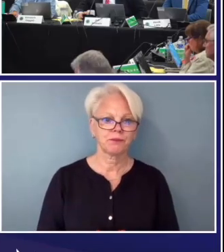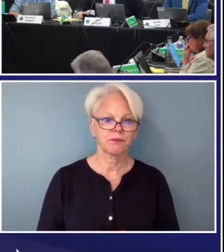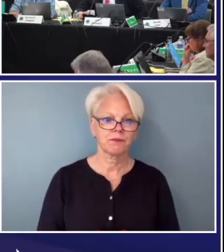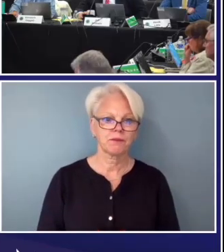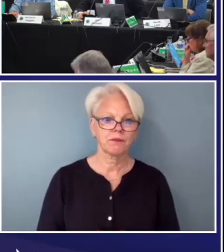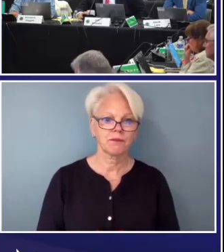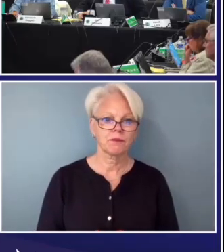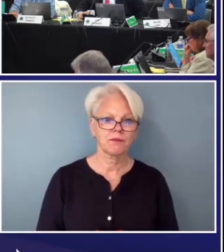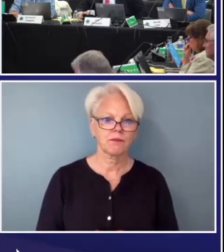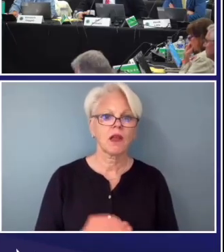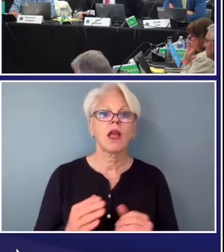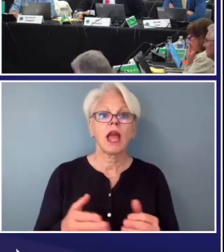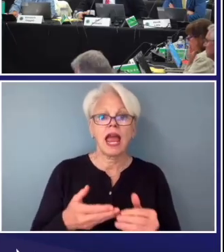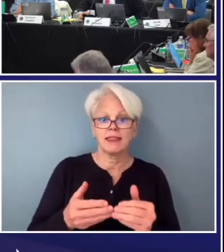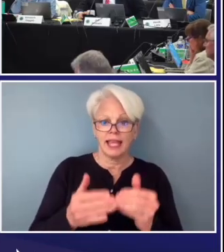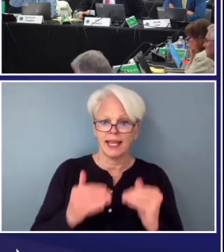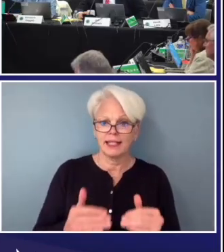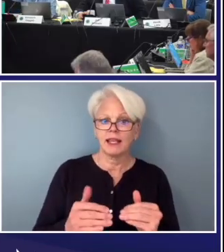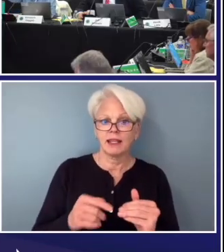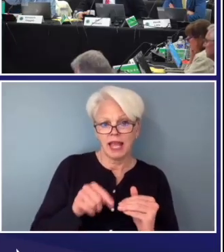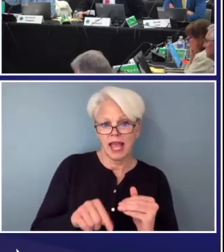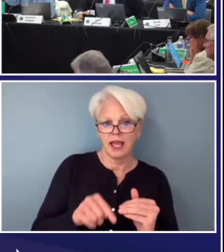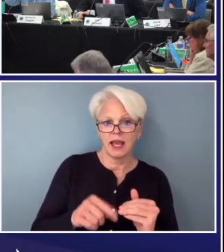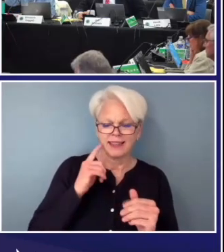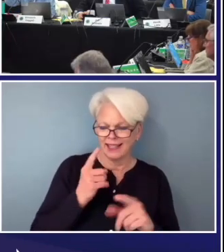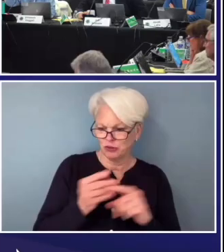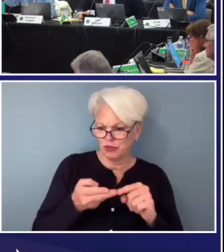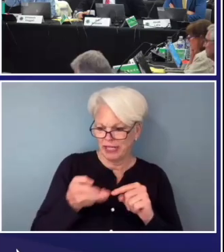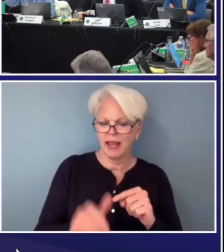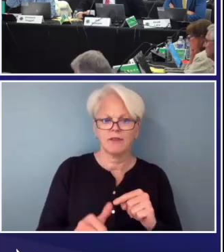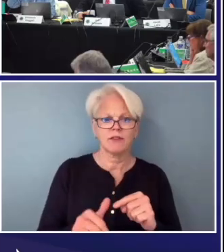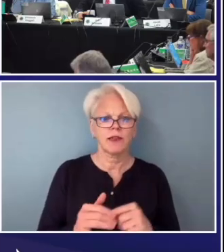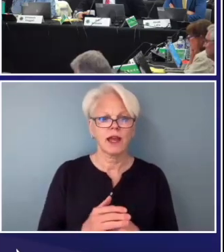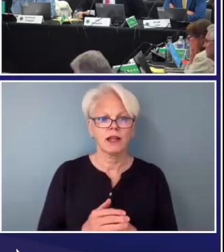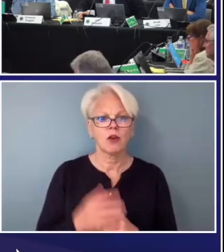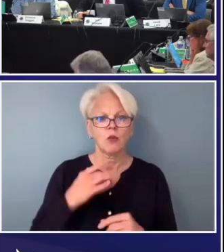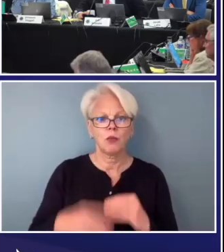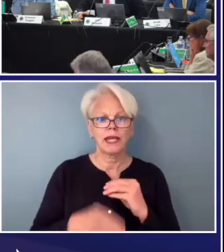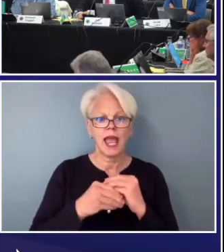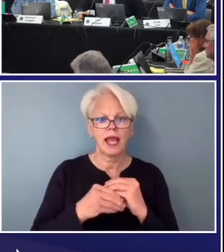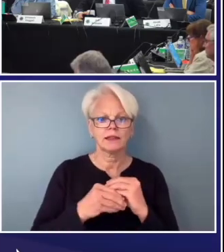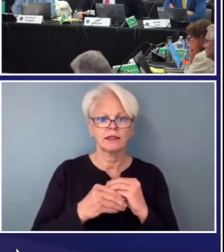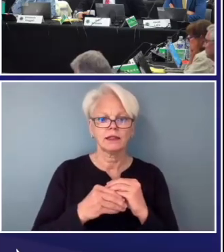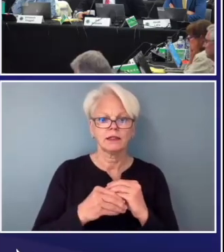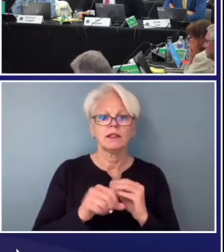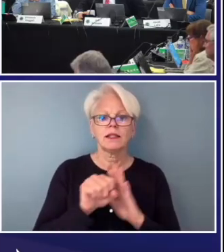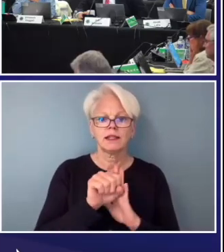And then right after that, we, I think it's right after that. We added the state that the, so this was a discussion